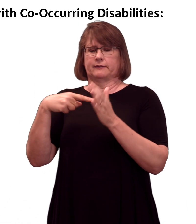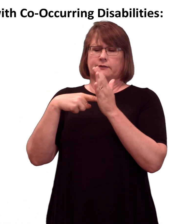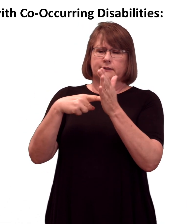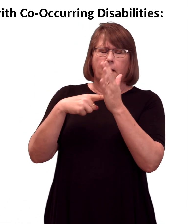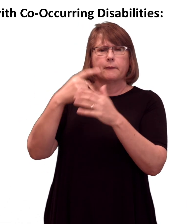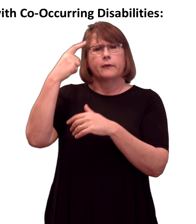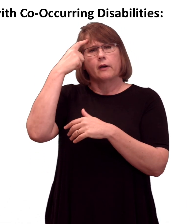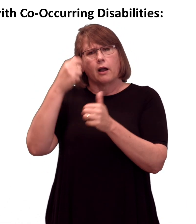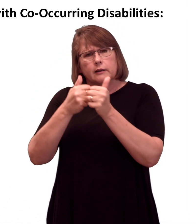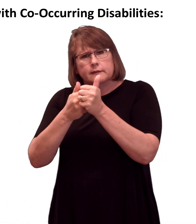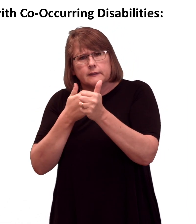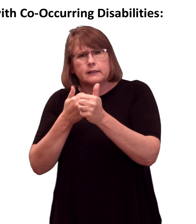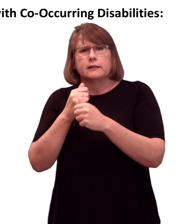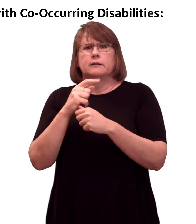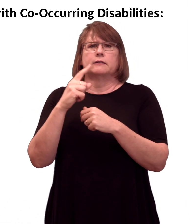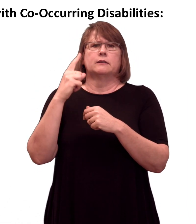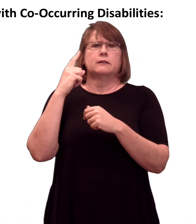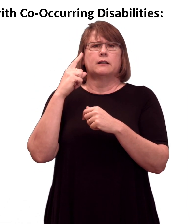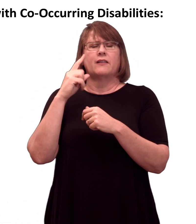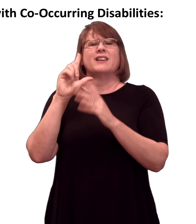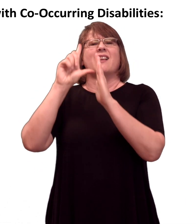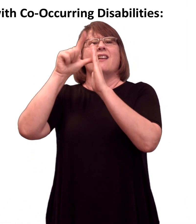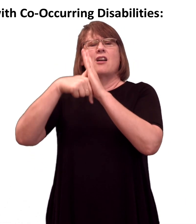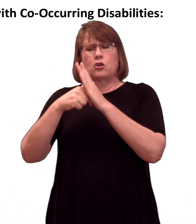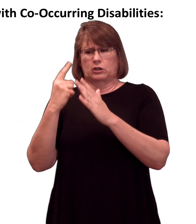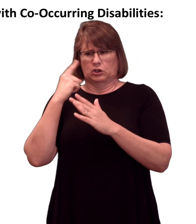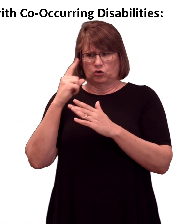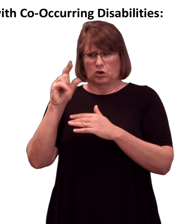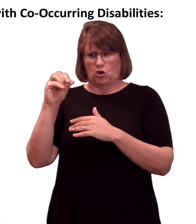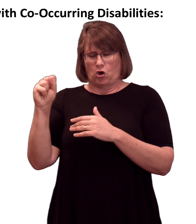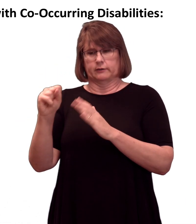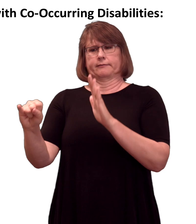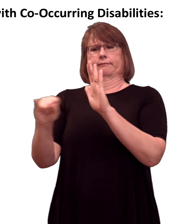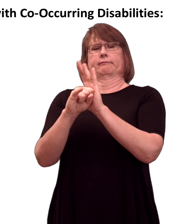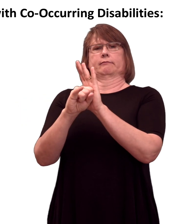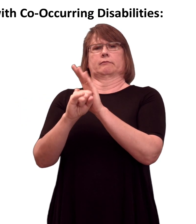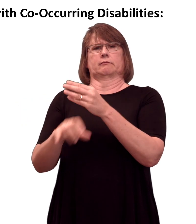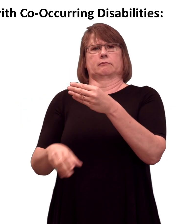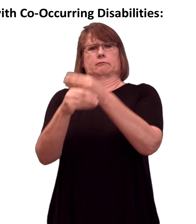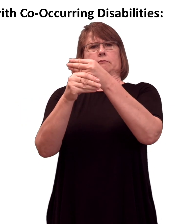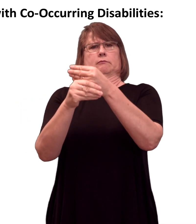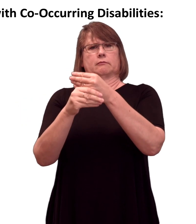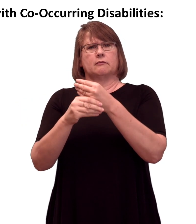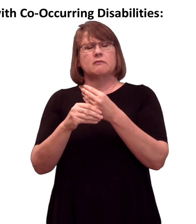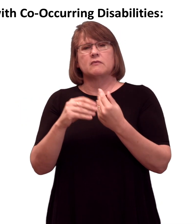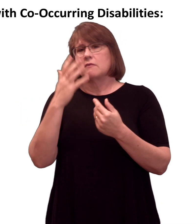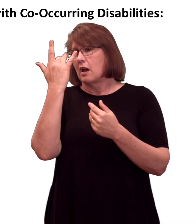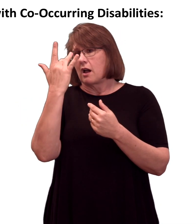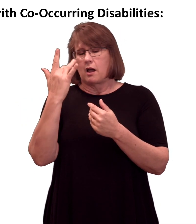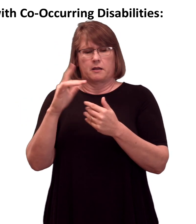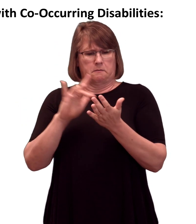such as cognitive delay and a hearing loss is found later through